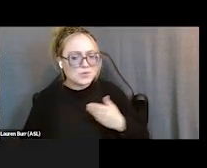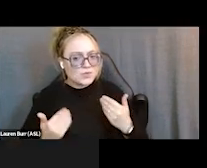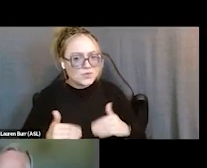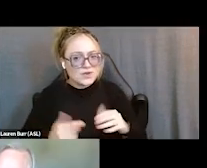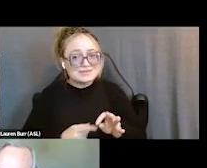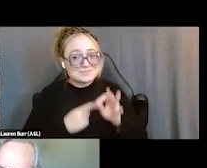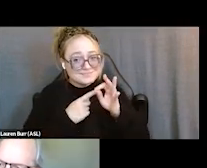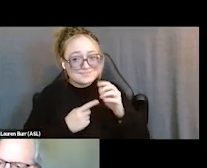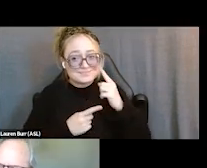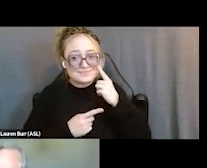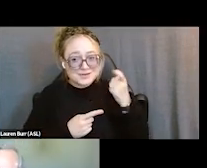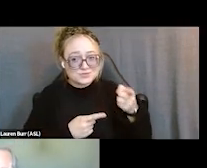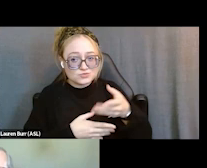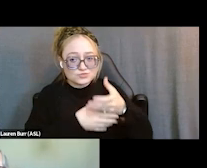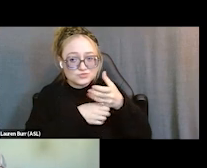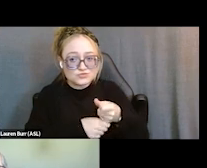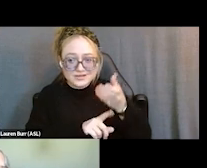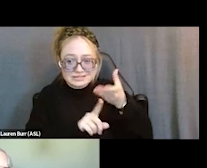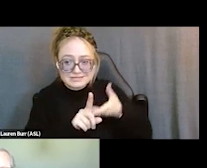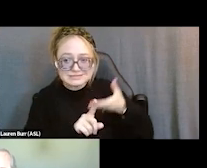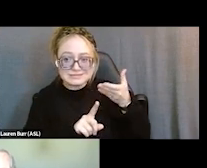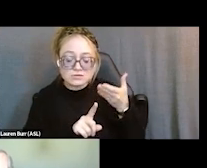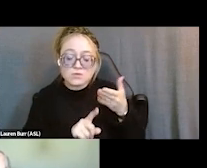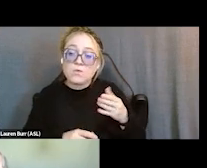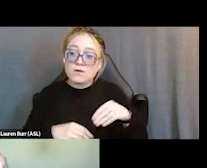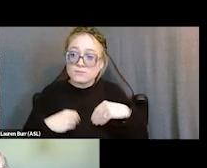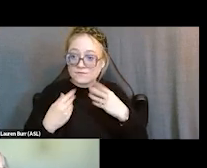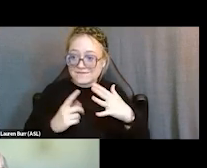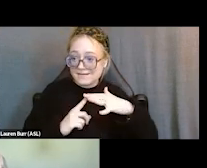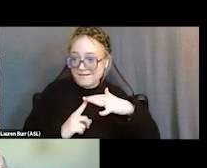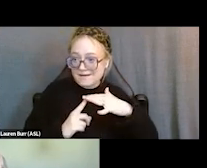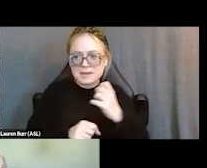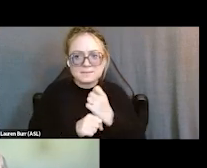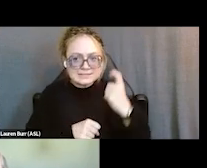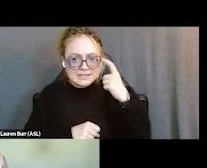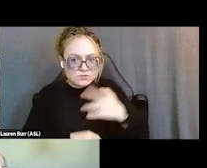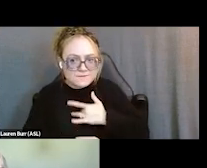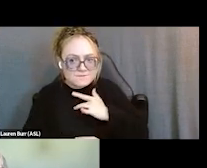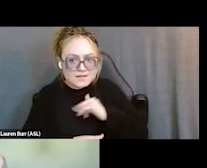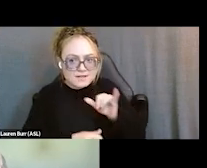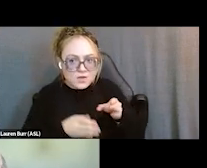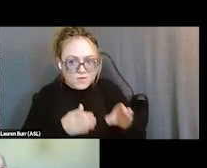Here we're using a validating statement by saying, given the context it makes sense we feel this way and then we can proceed.